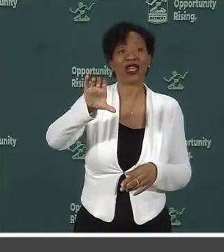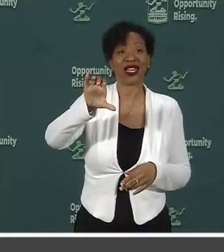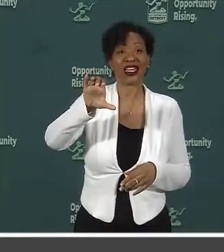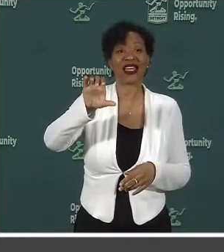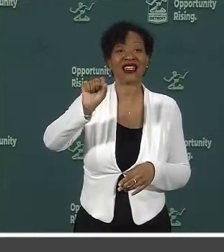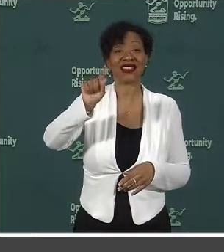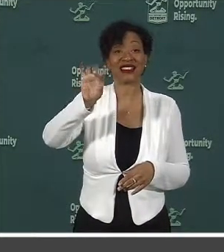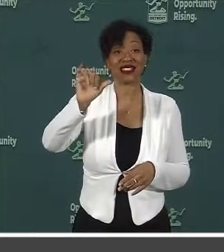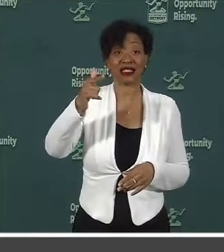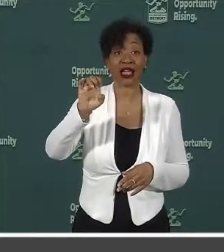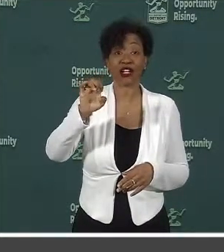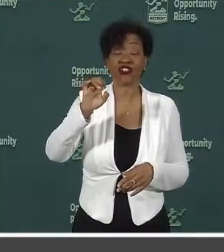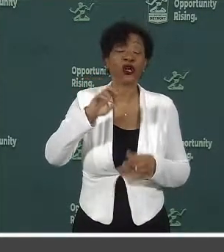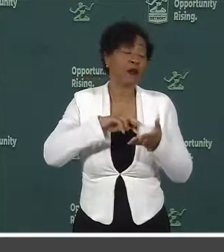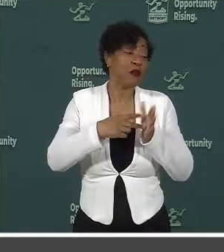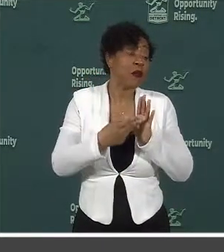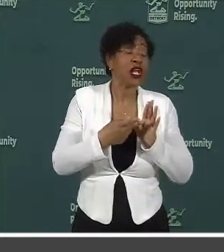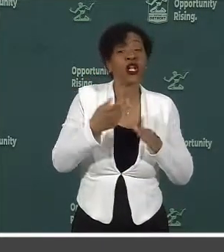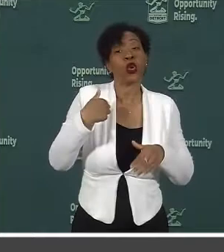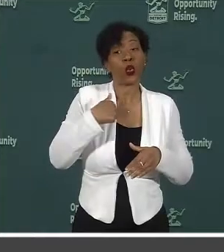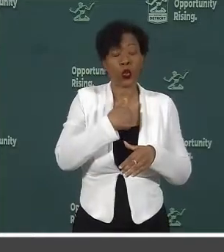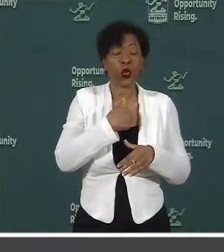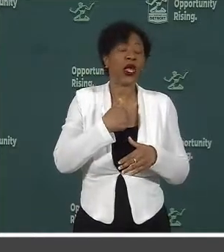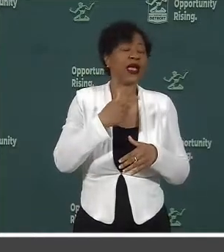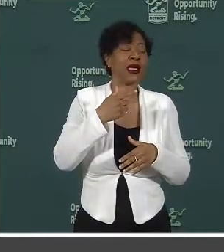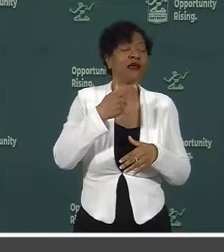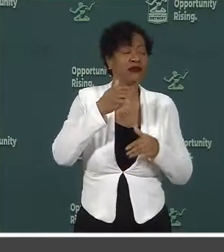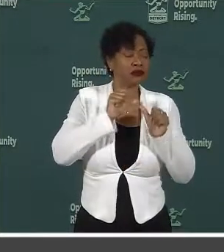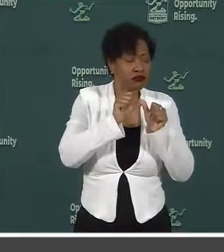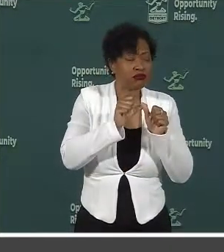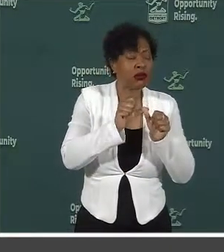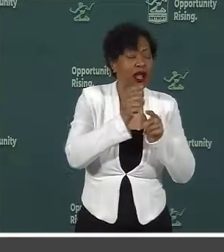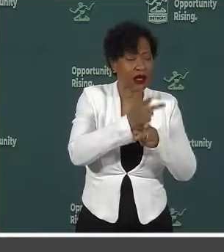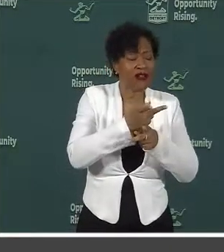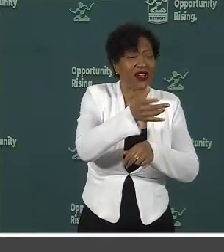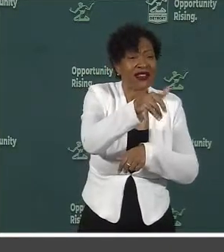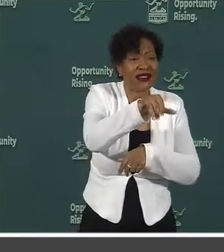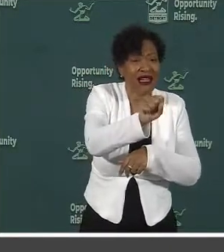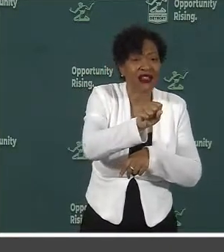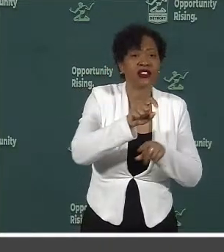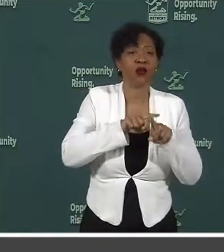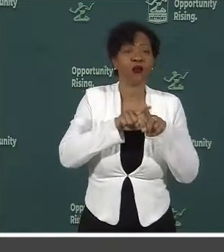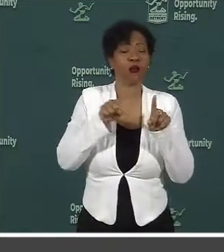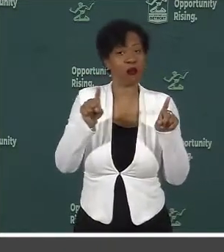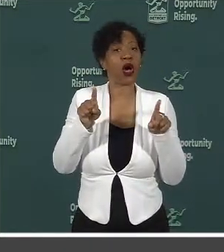CAREFUL BUT THERE ARE OTHER DISEASES LIKE CHICKENPOX AND SEASONAL FLU THAT YOU'RE USED